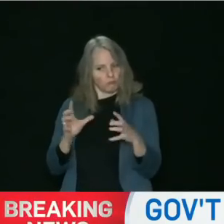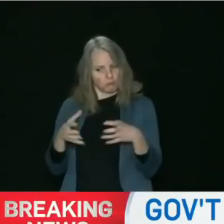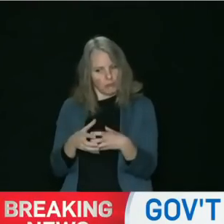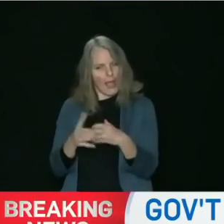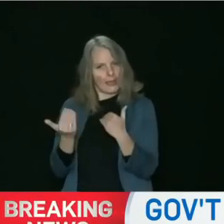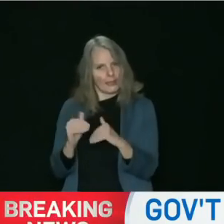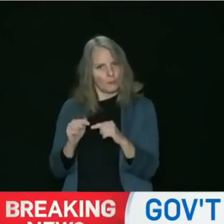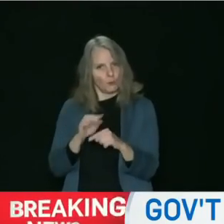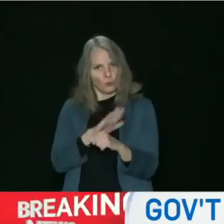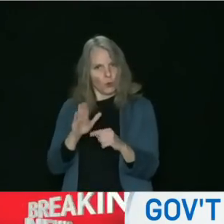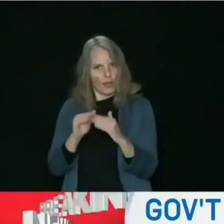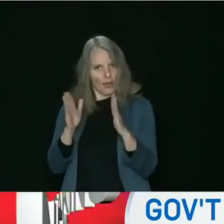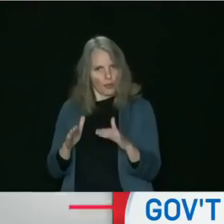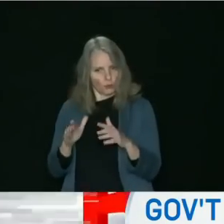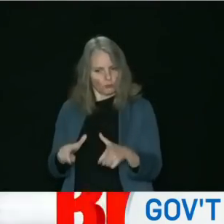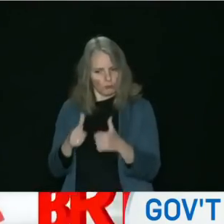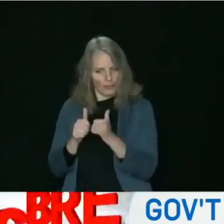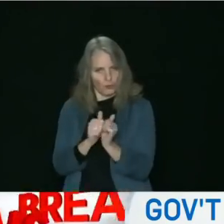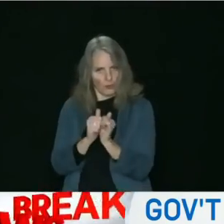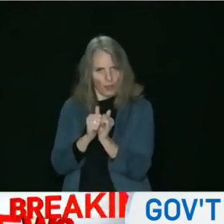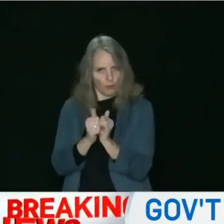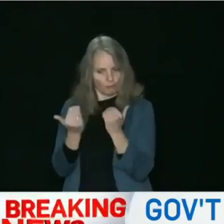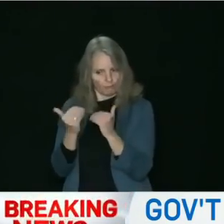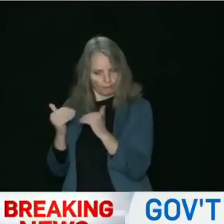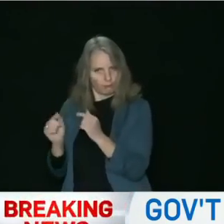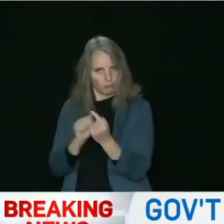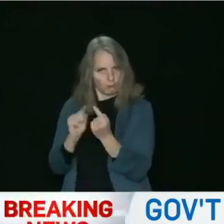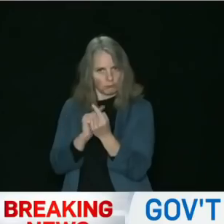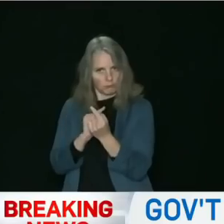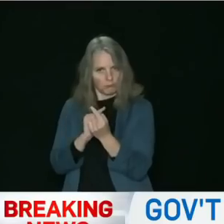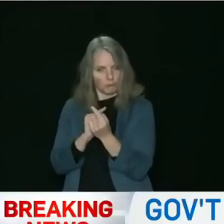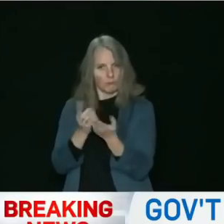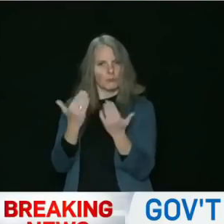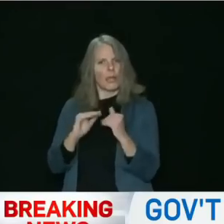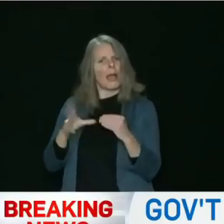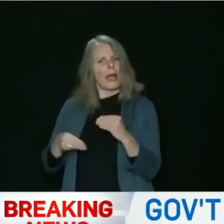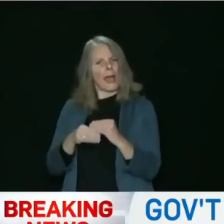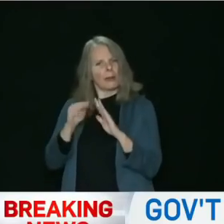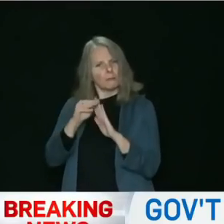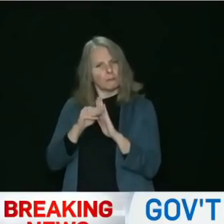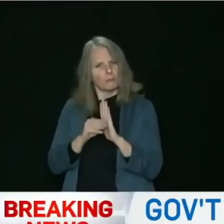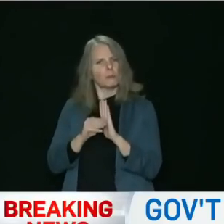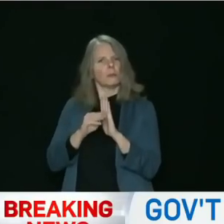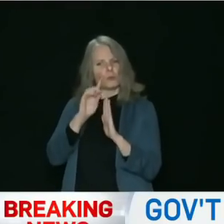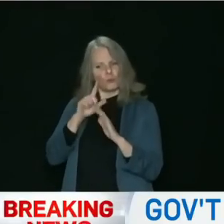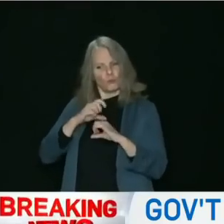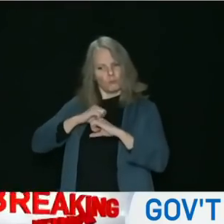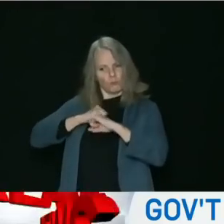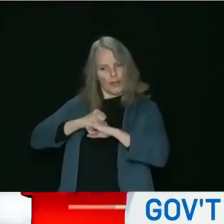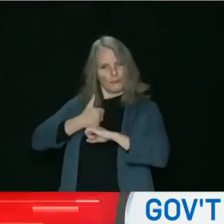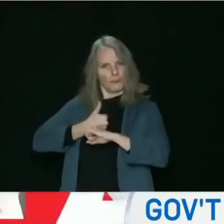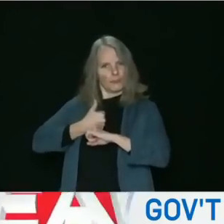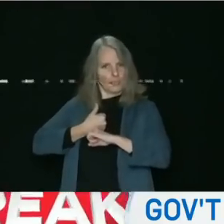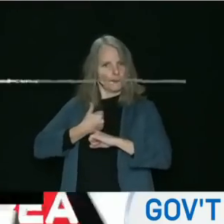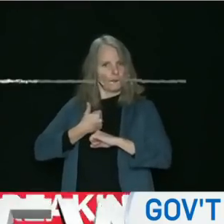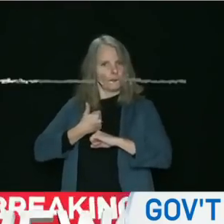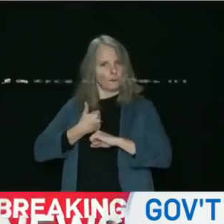CONTACTS FOR IMMEDIATE MEMBERS OF YOUR HOUSEHOLD AS MUCH AS